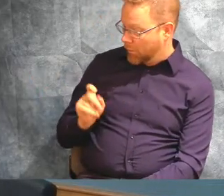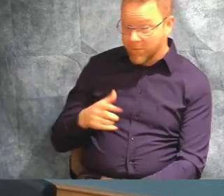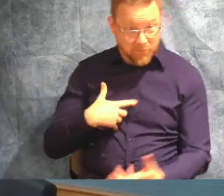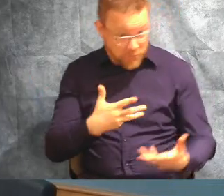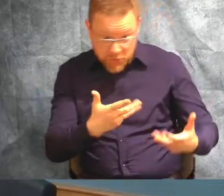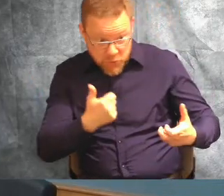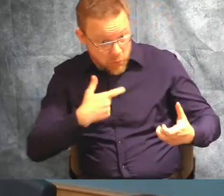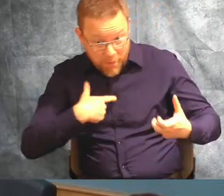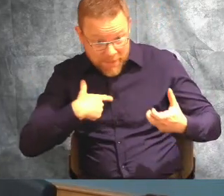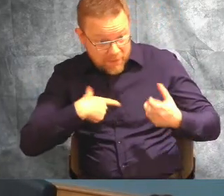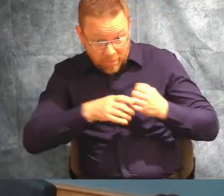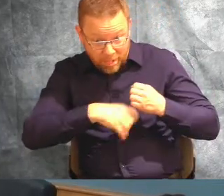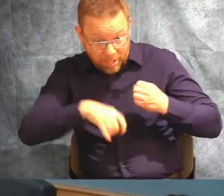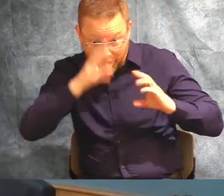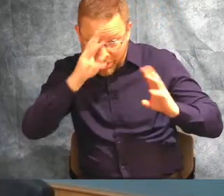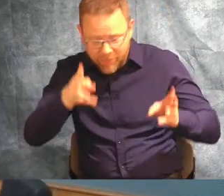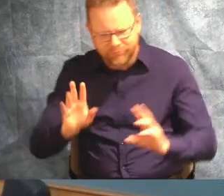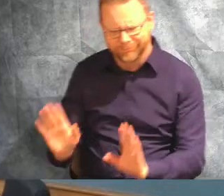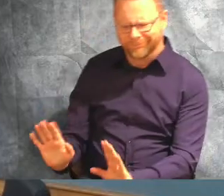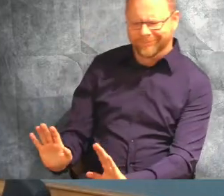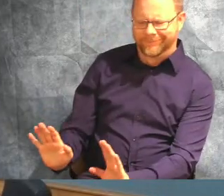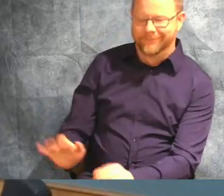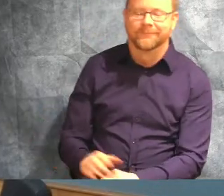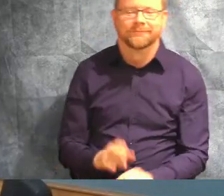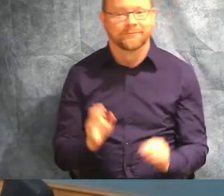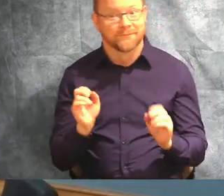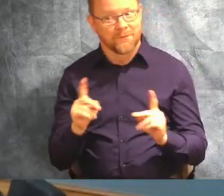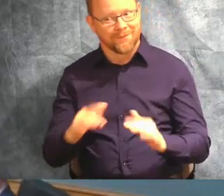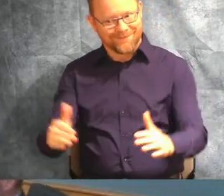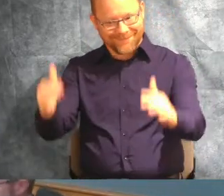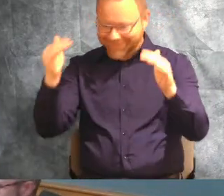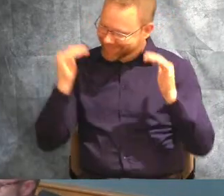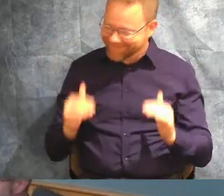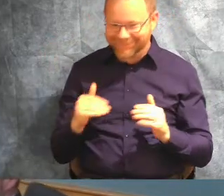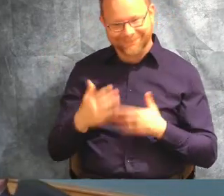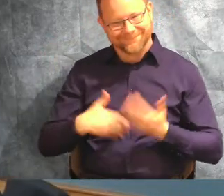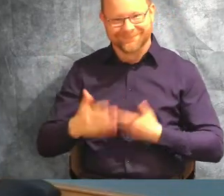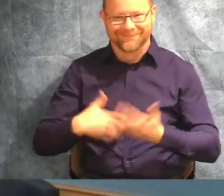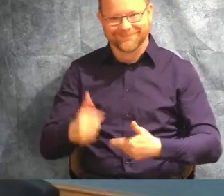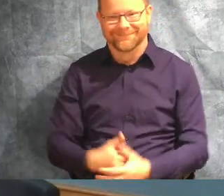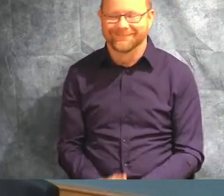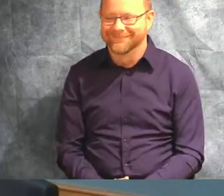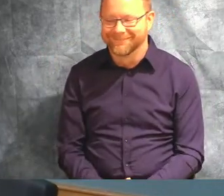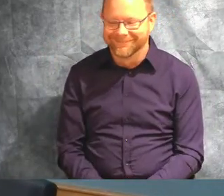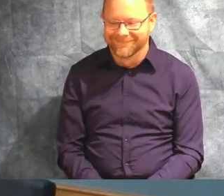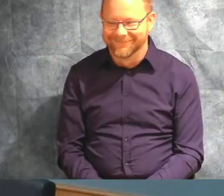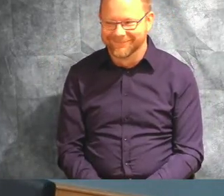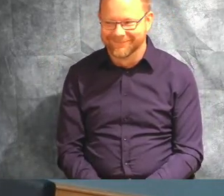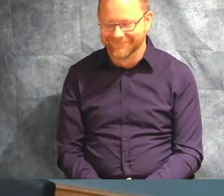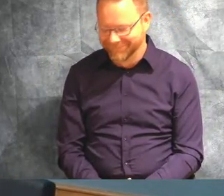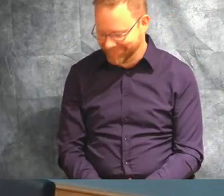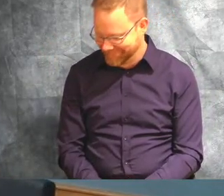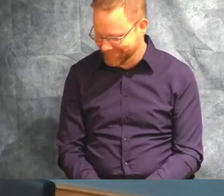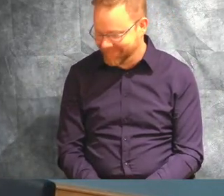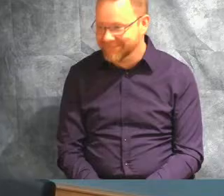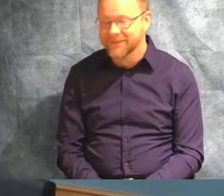you'd like me to talk. I know. Okay, let's move it right along then. Under regular agenda,